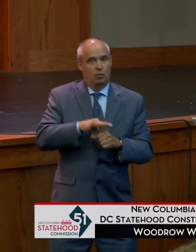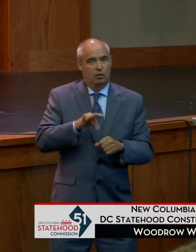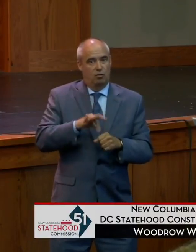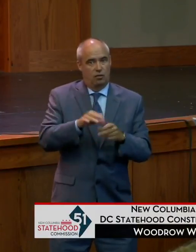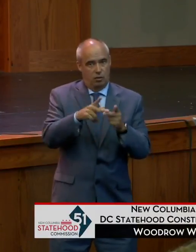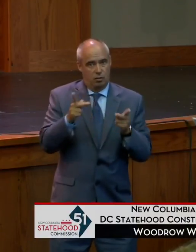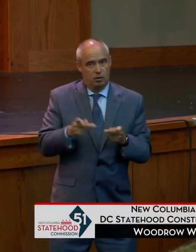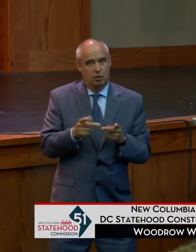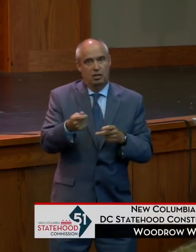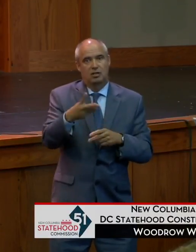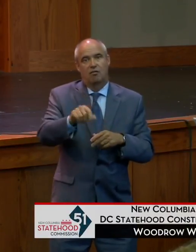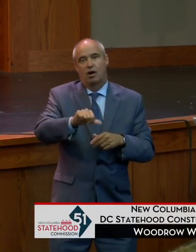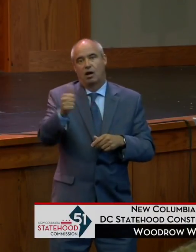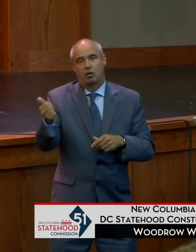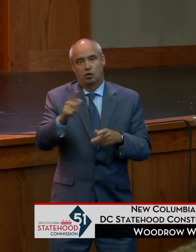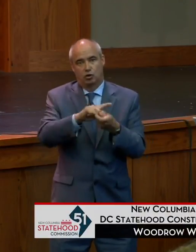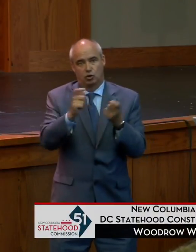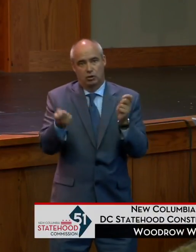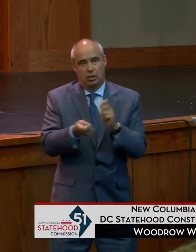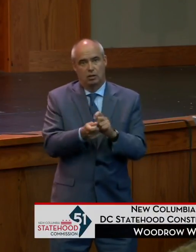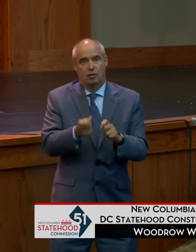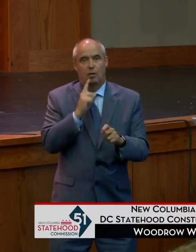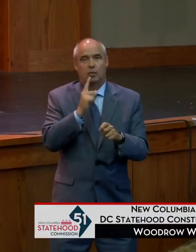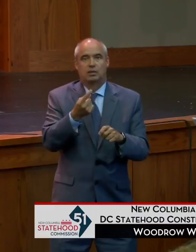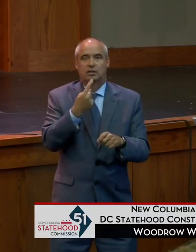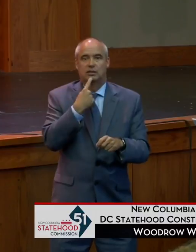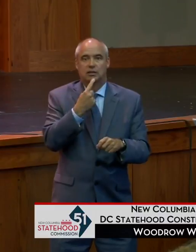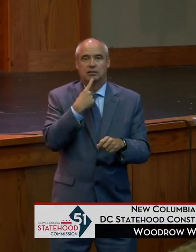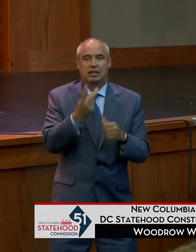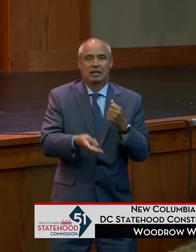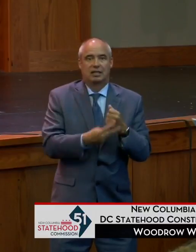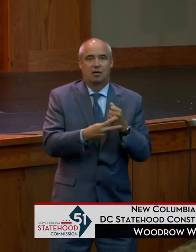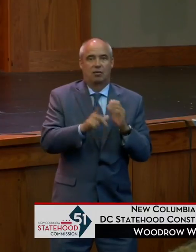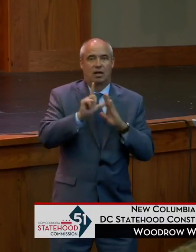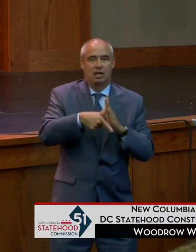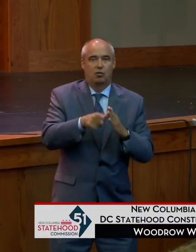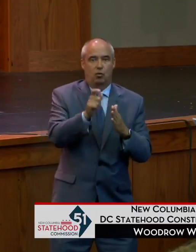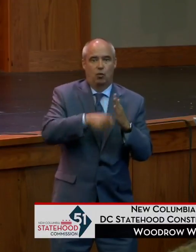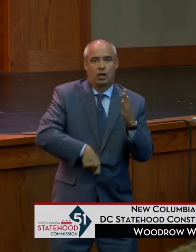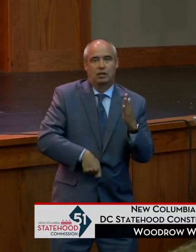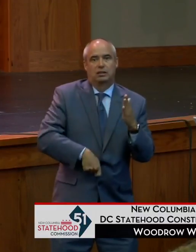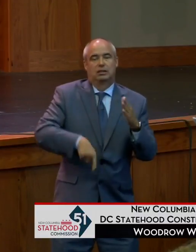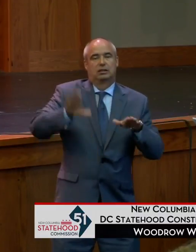THERE ARE SEVERAL OTHER CHANGES I WOULD MAKE, BUT I WILL SAVE THOSE FOR FURTHER TESTIMONY.